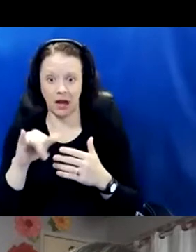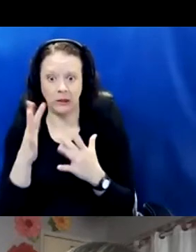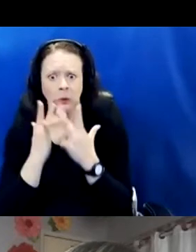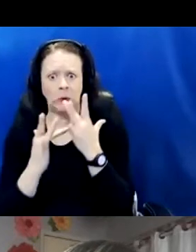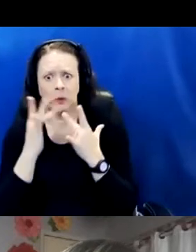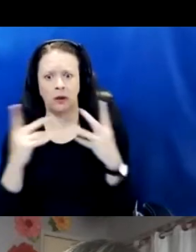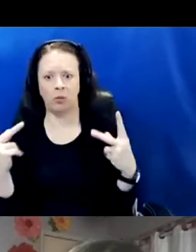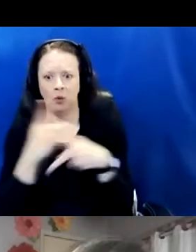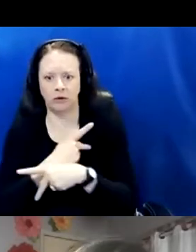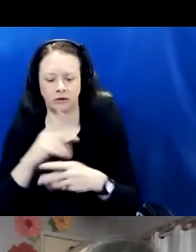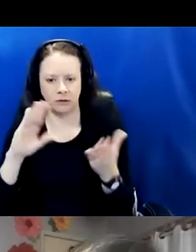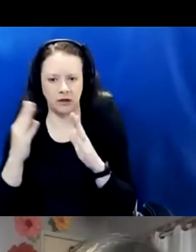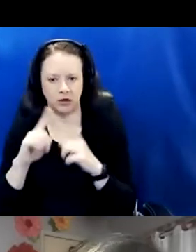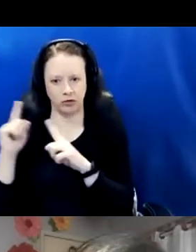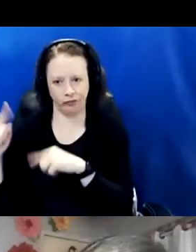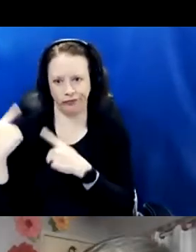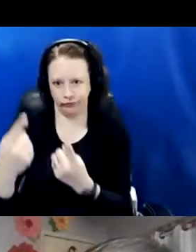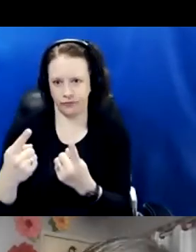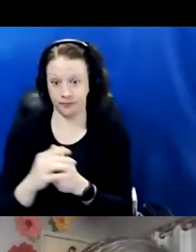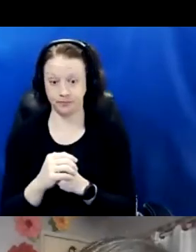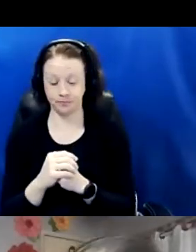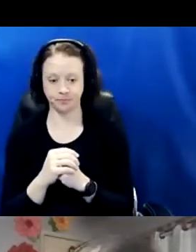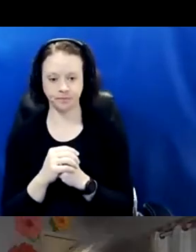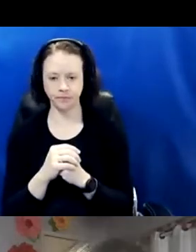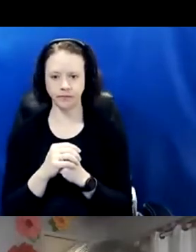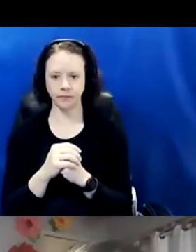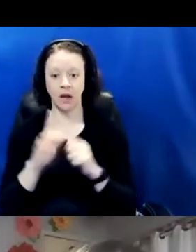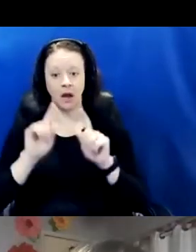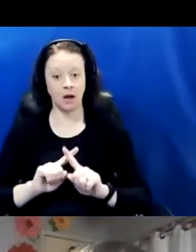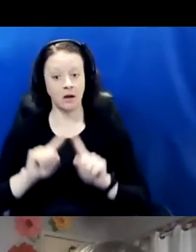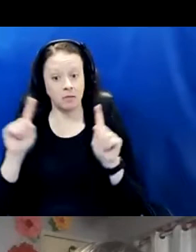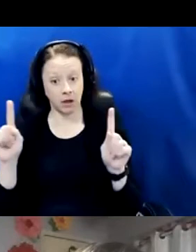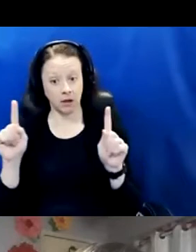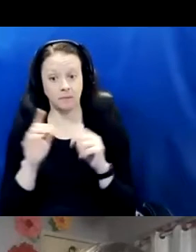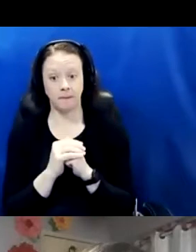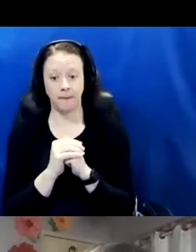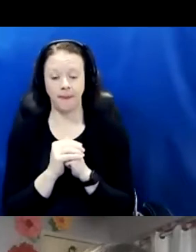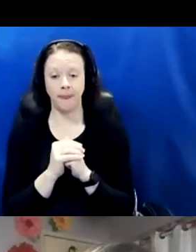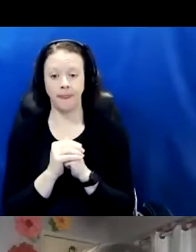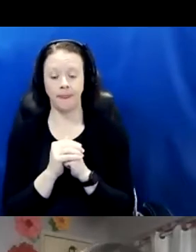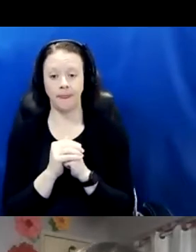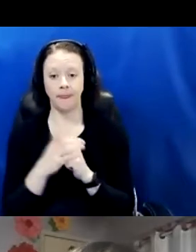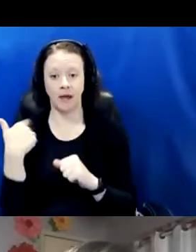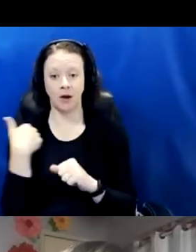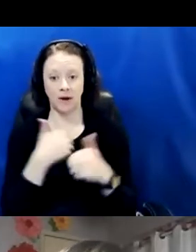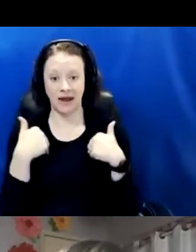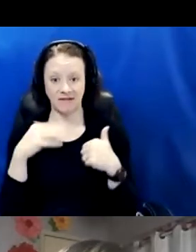than it has been in the past. However, there are six different ways